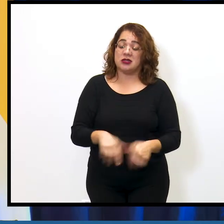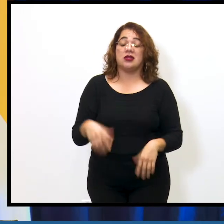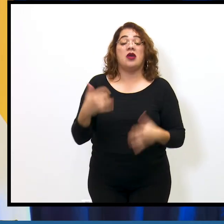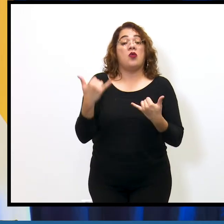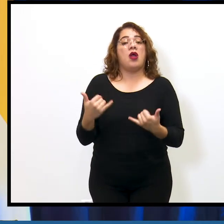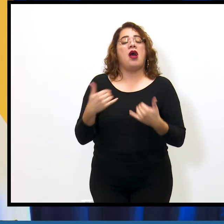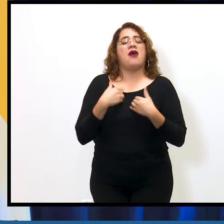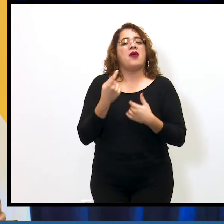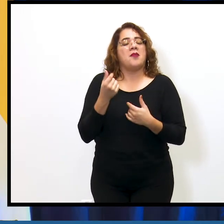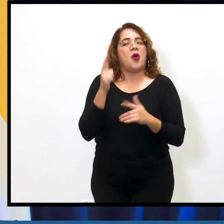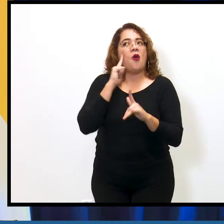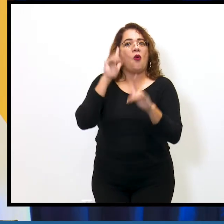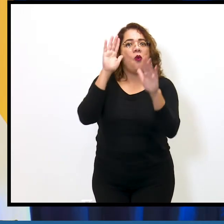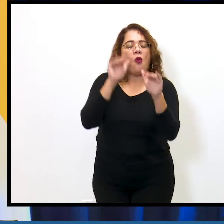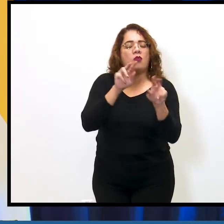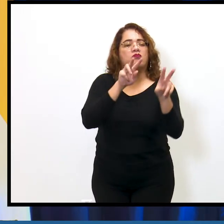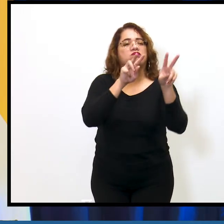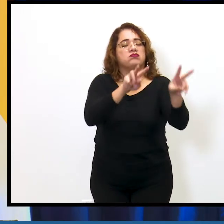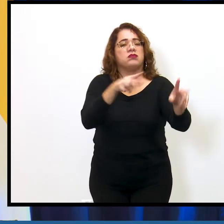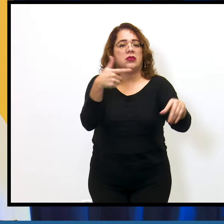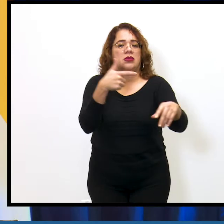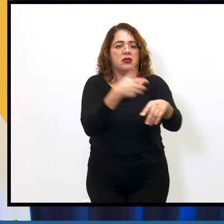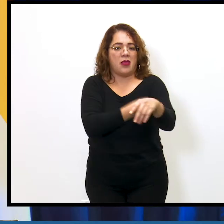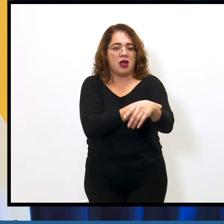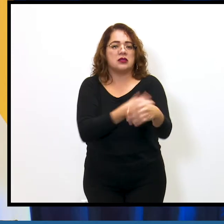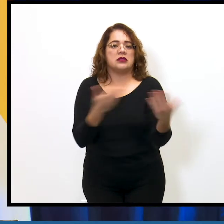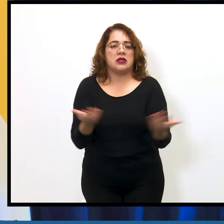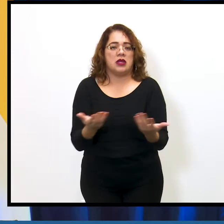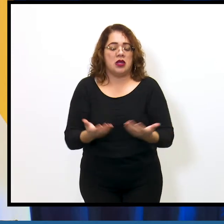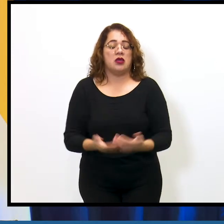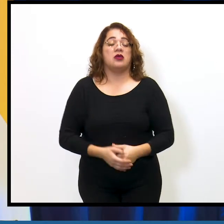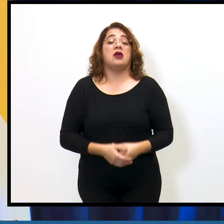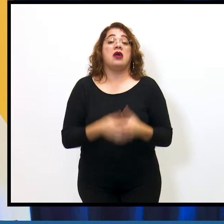I'm going to turn this over to our health director Kelly Colopy who's also going to give an update